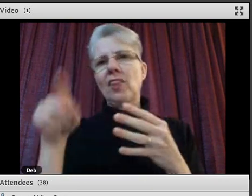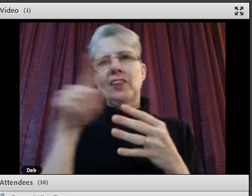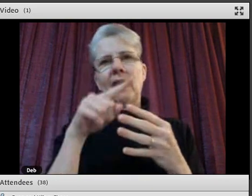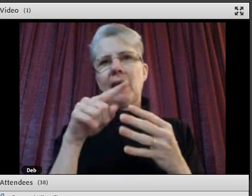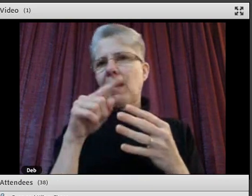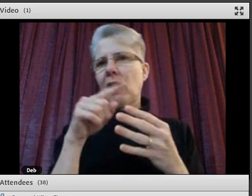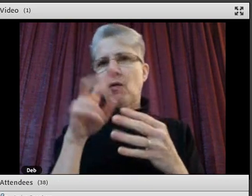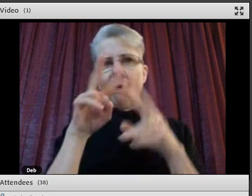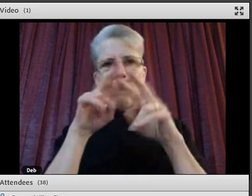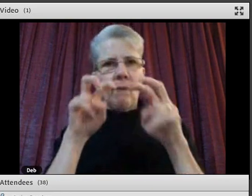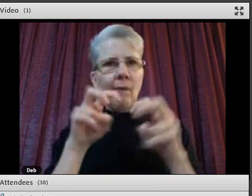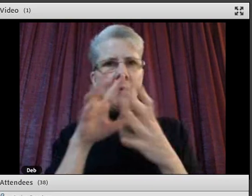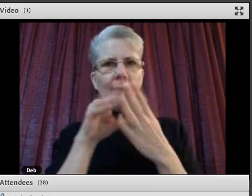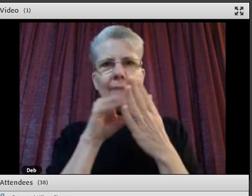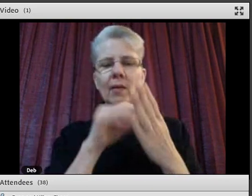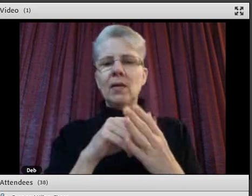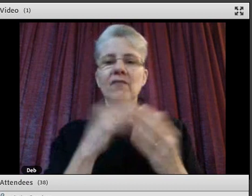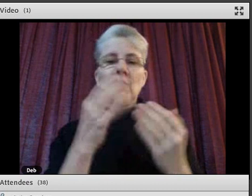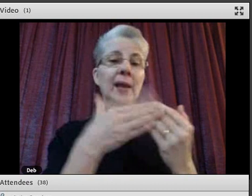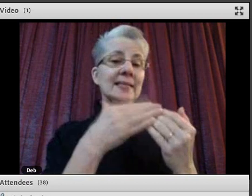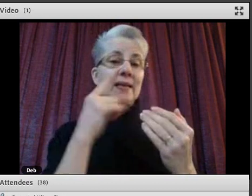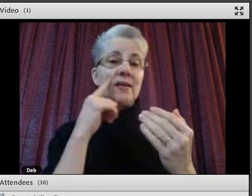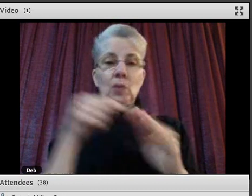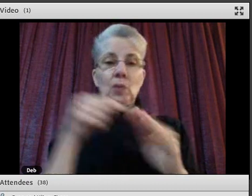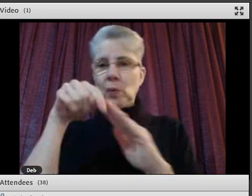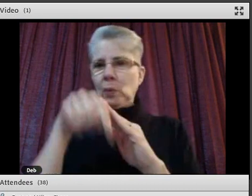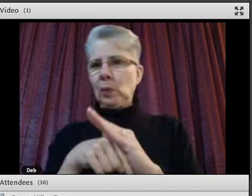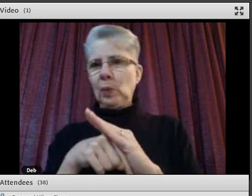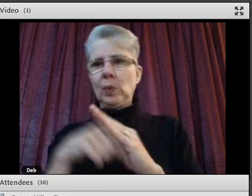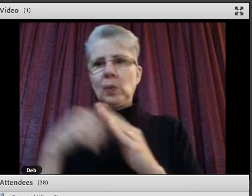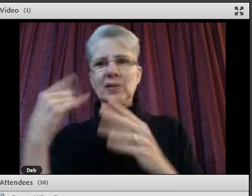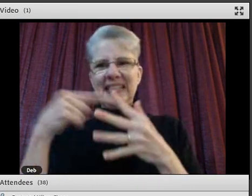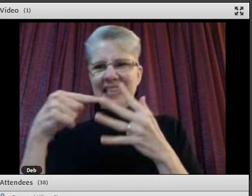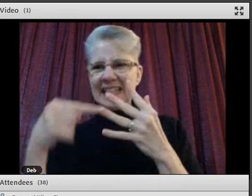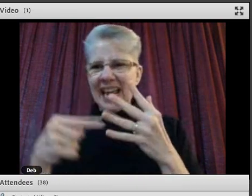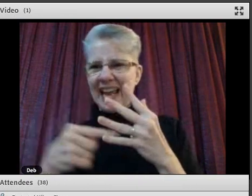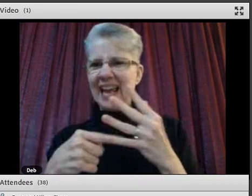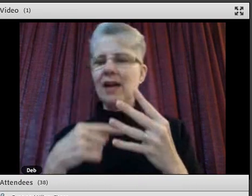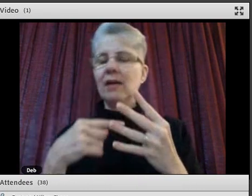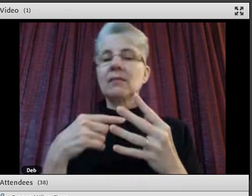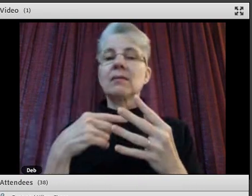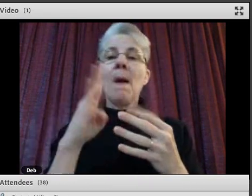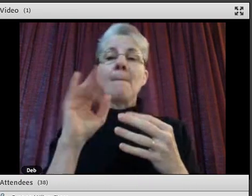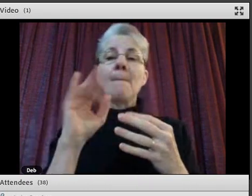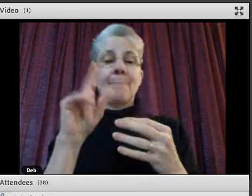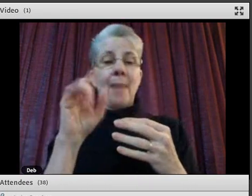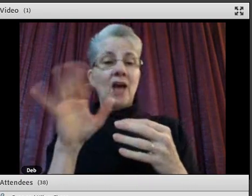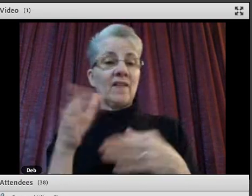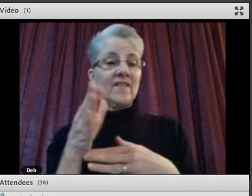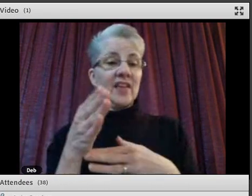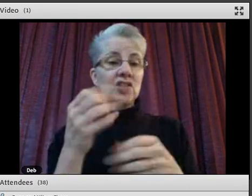ranging from pretty easy up through incredible. Some bottle fish -- You just get the water out of the bottle